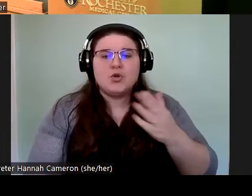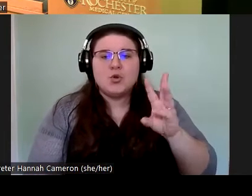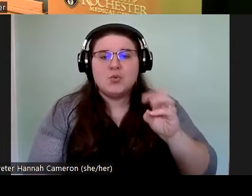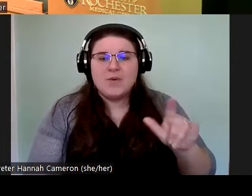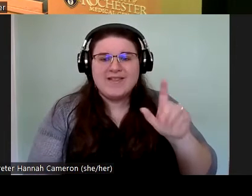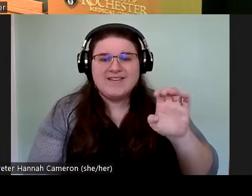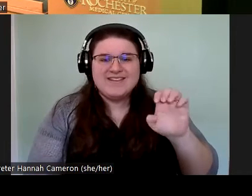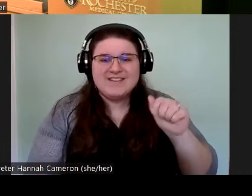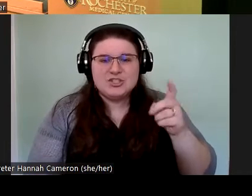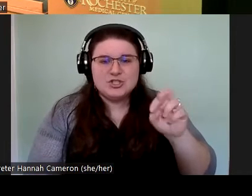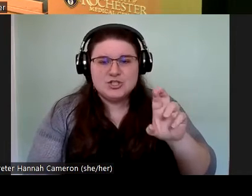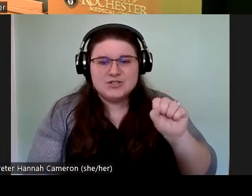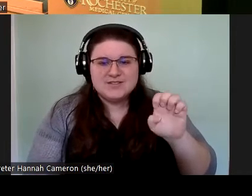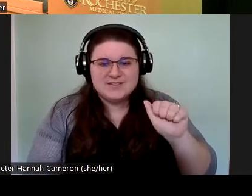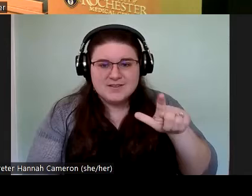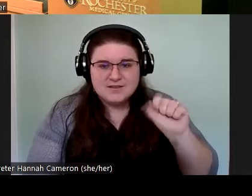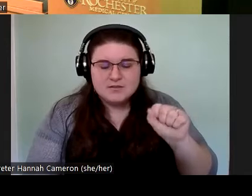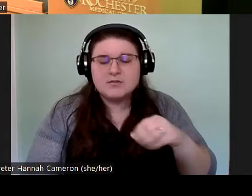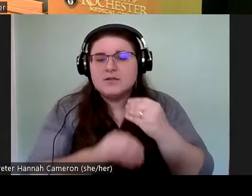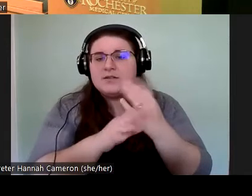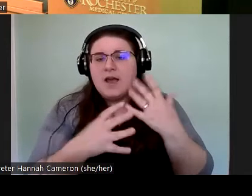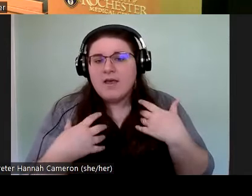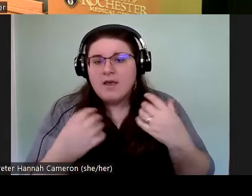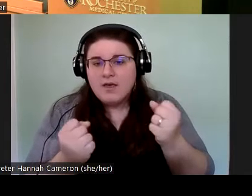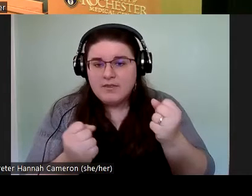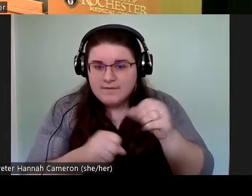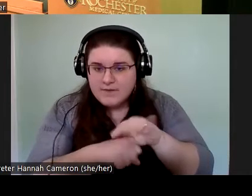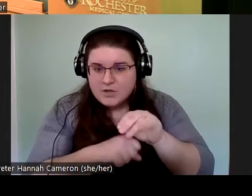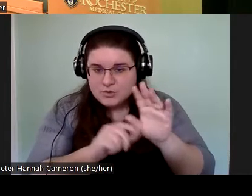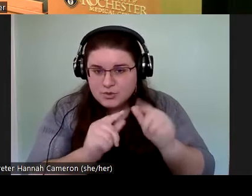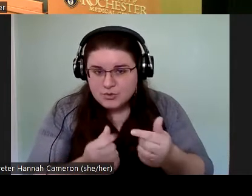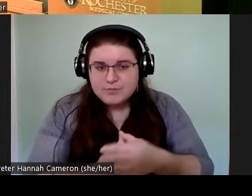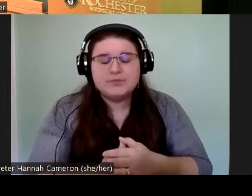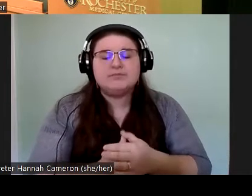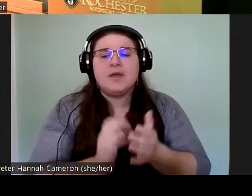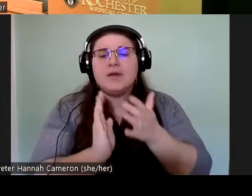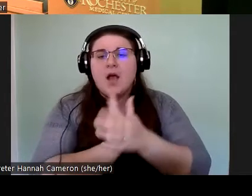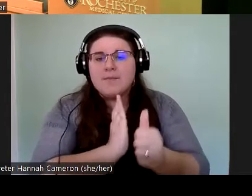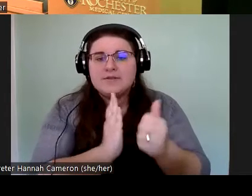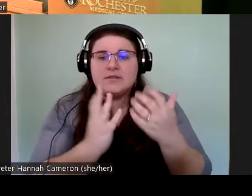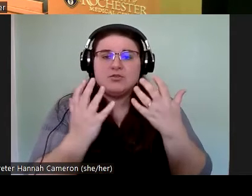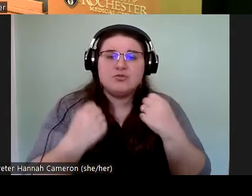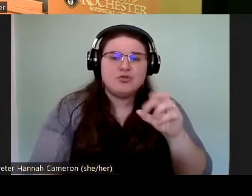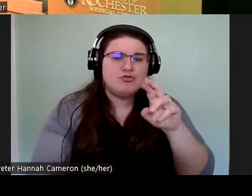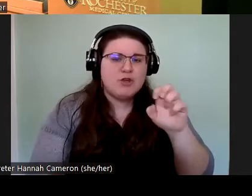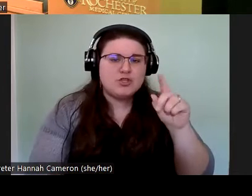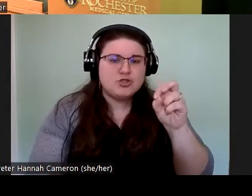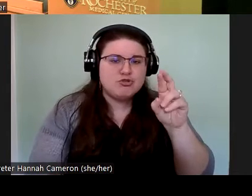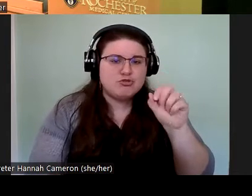Board tella Health Advisory Group competency restoration advisory committee and the mental